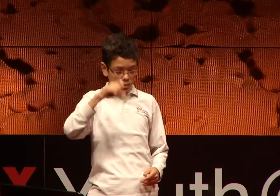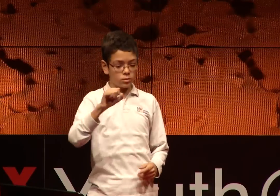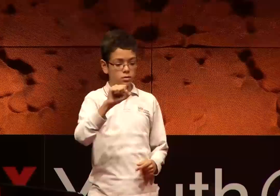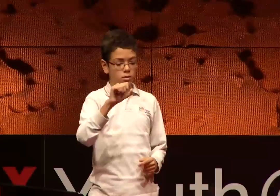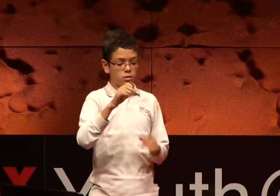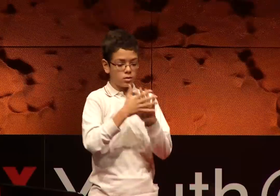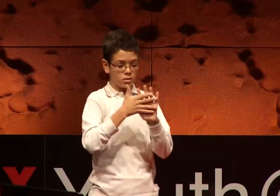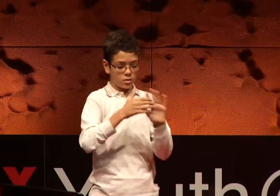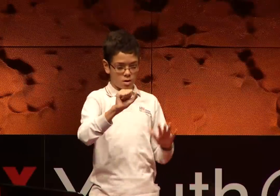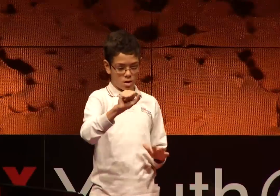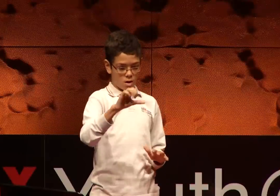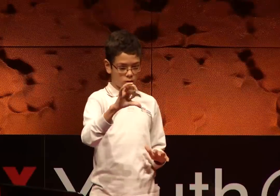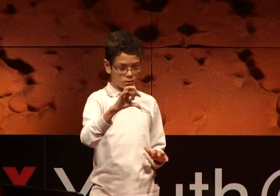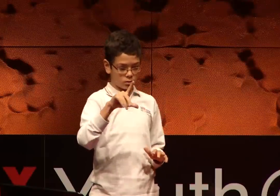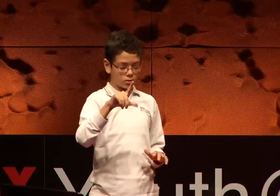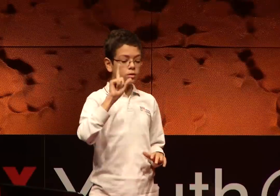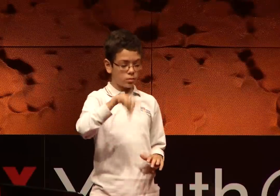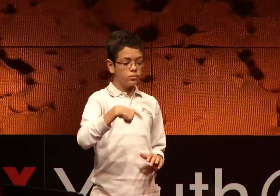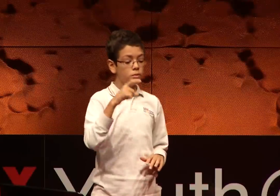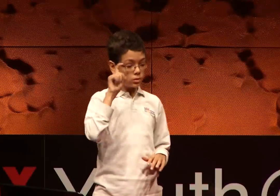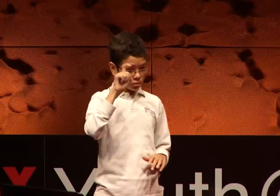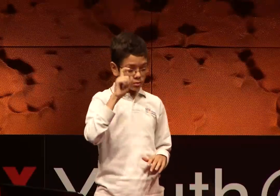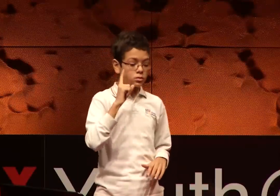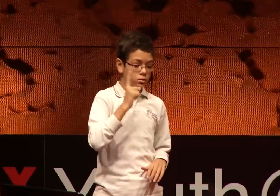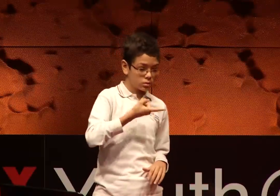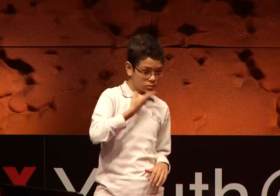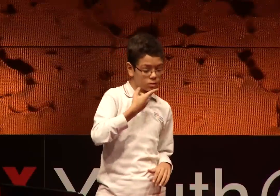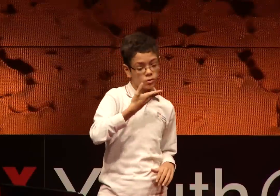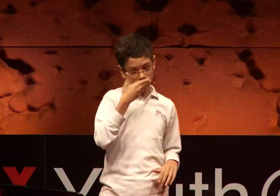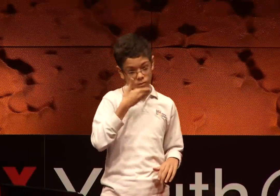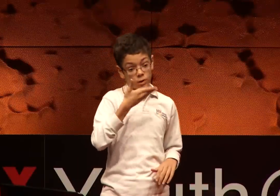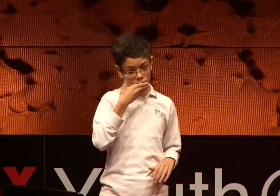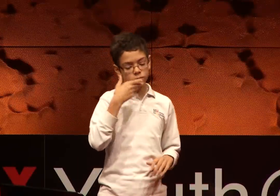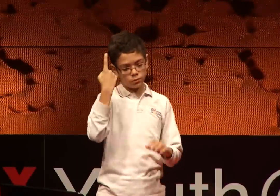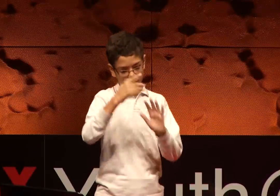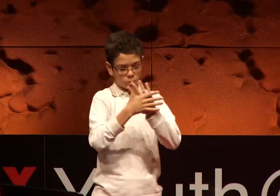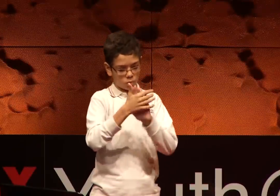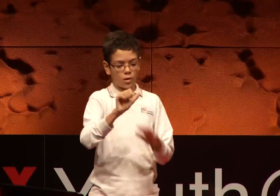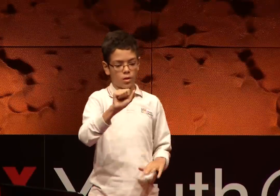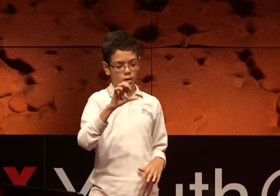As you can see, there is the ASL professor who is also deaf or hard of hearing